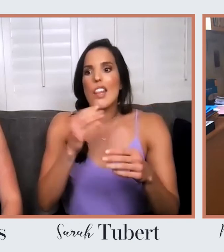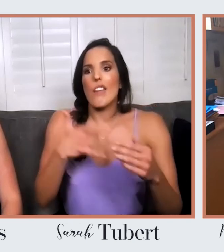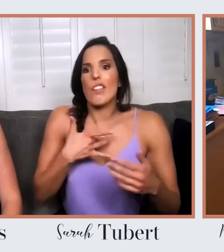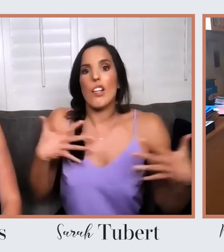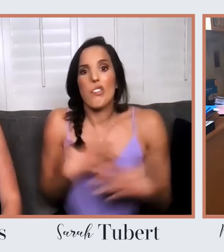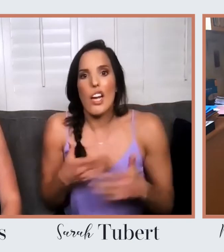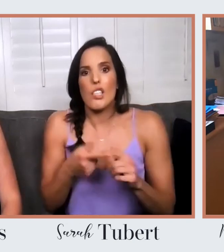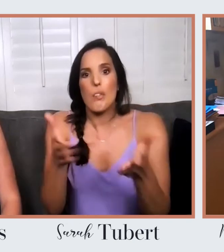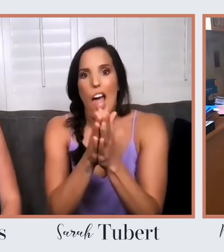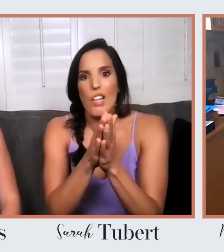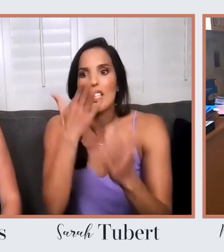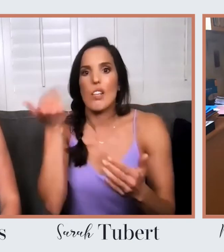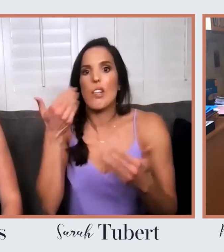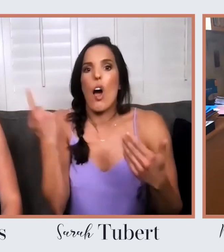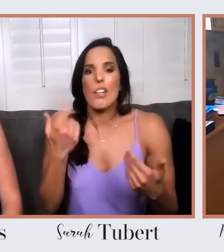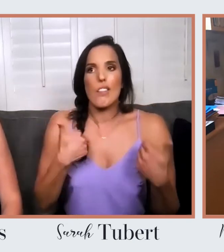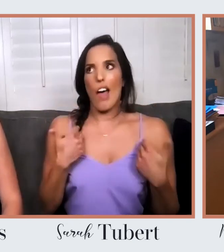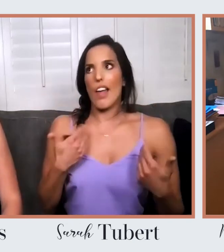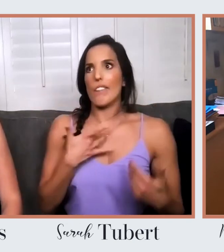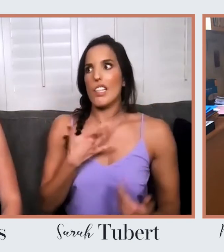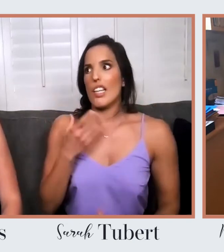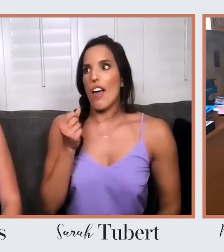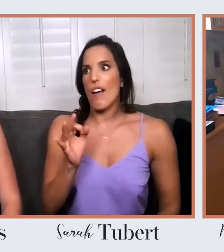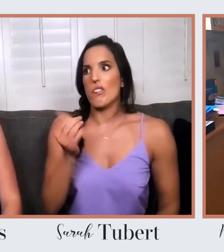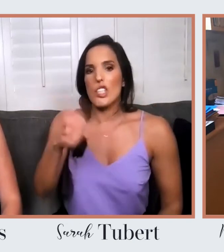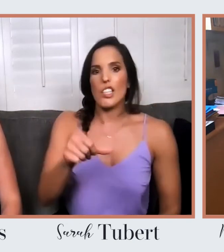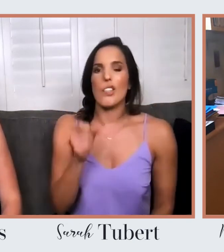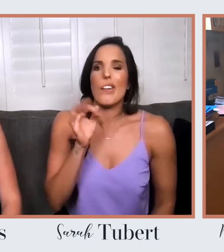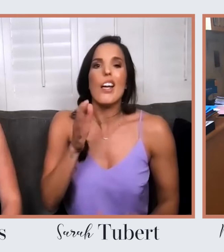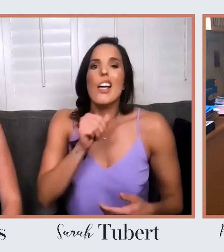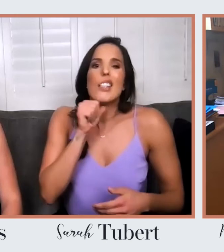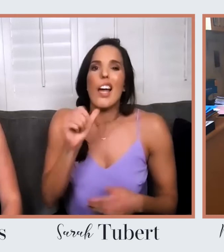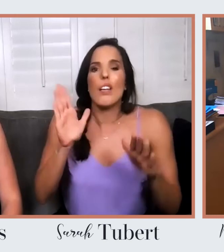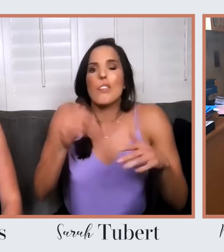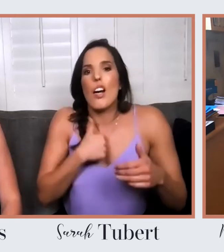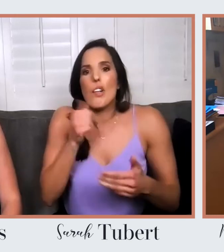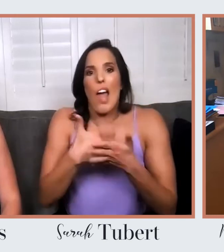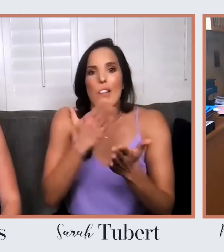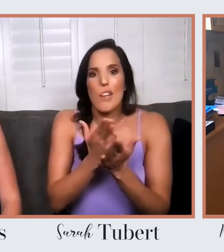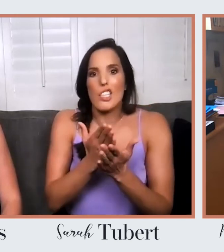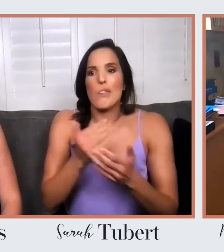And they feel afraid to ask because we always have that feeling of rejection or no, I'm sorry, we don't have the budget.